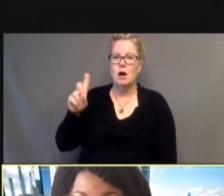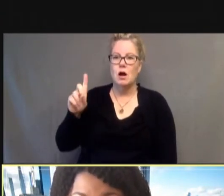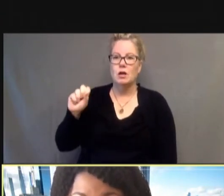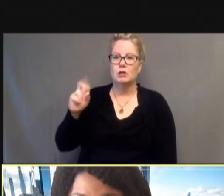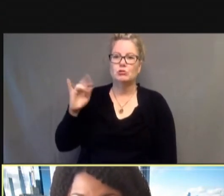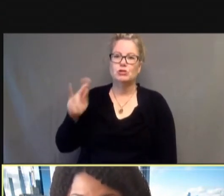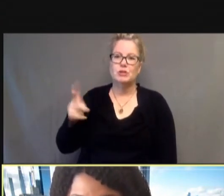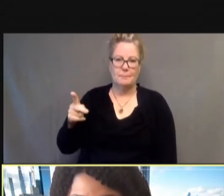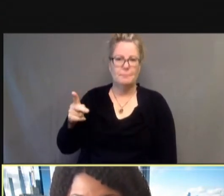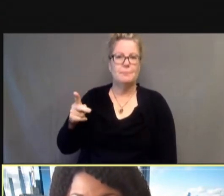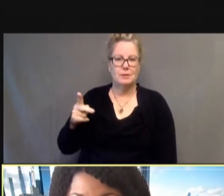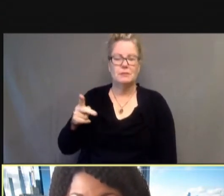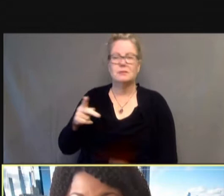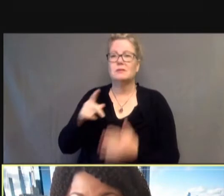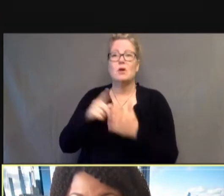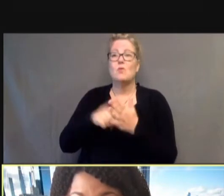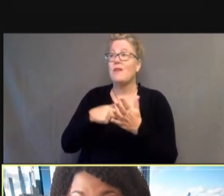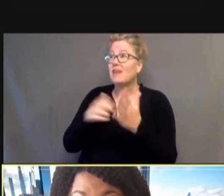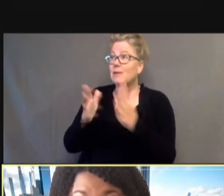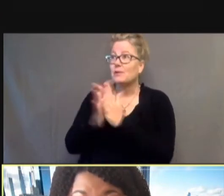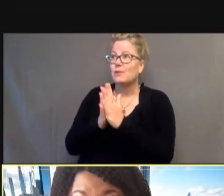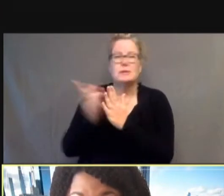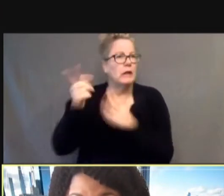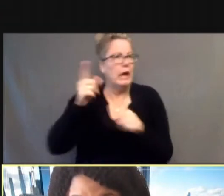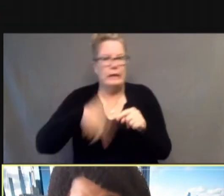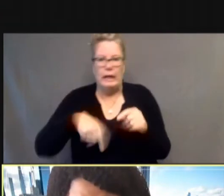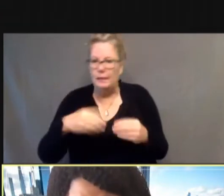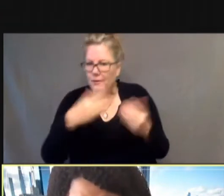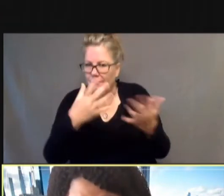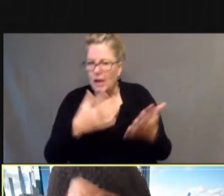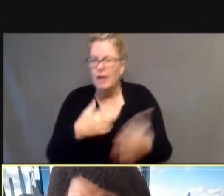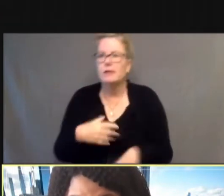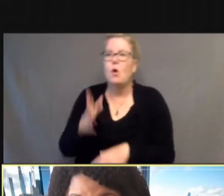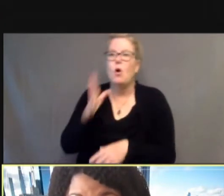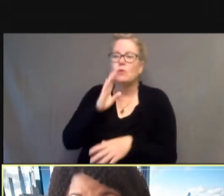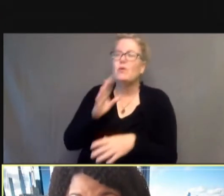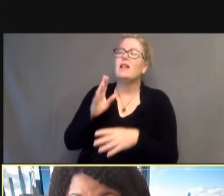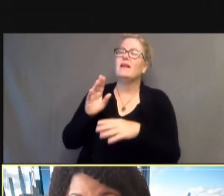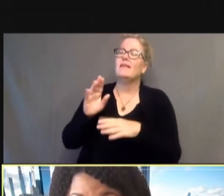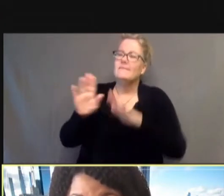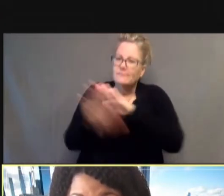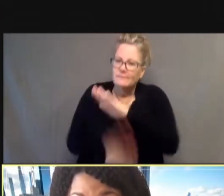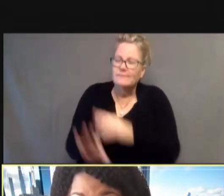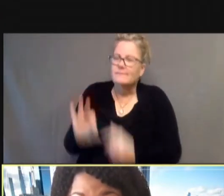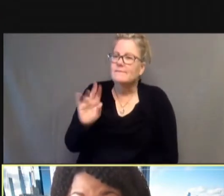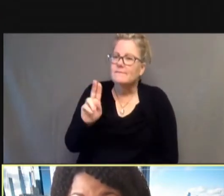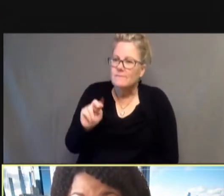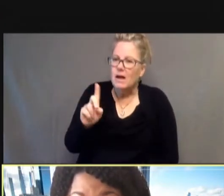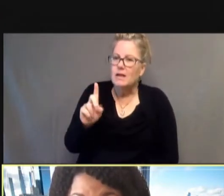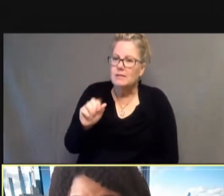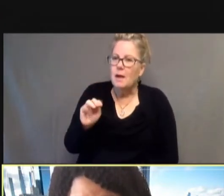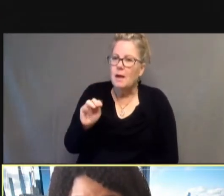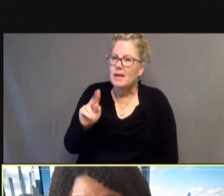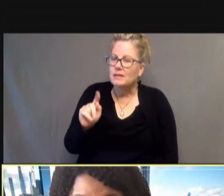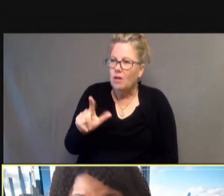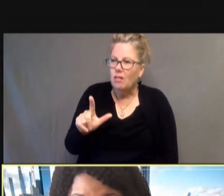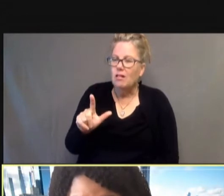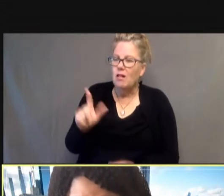person is requesting would be a fundamental alteration. So sometimes employees or students